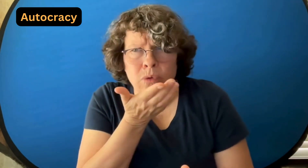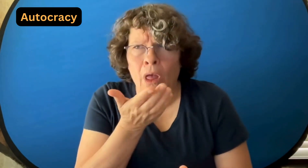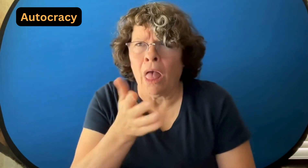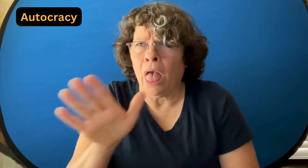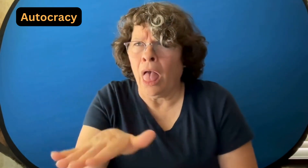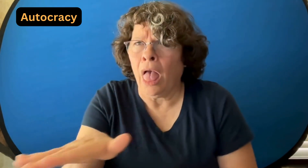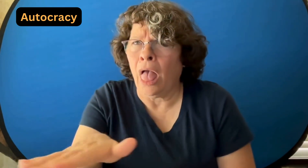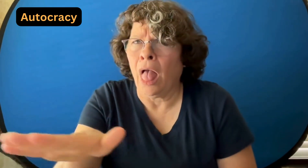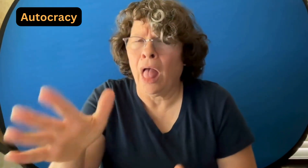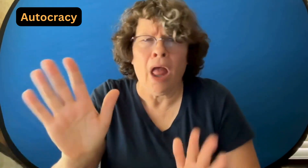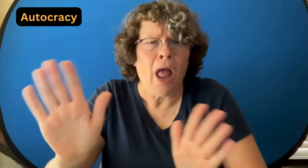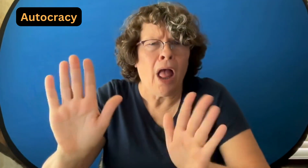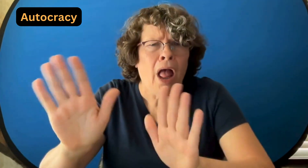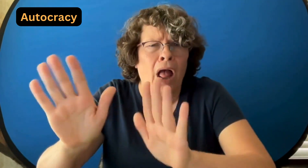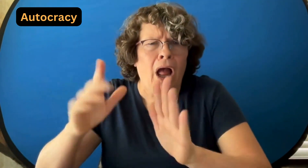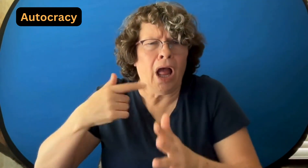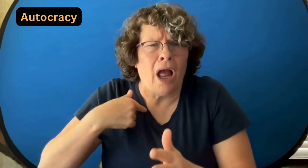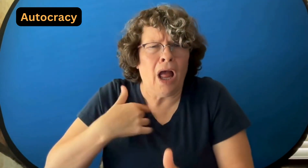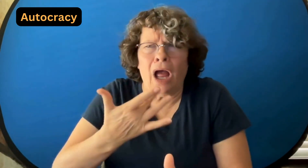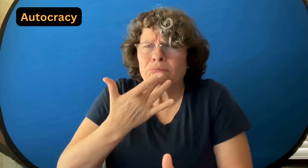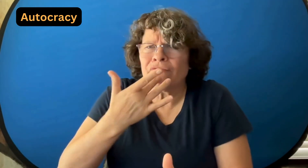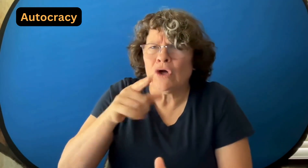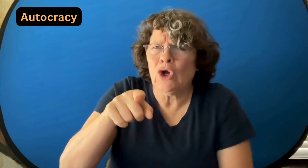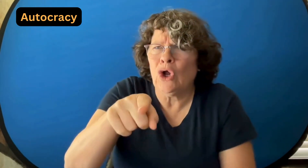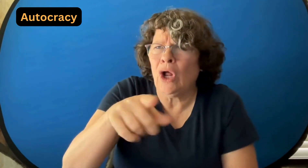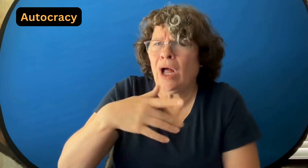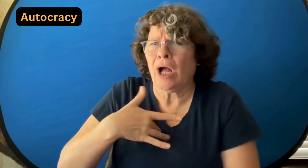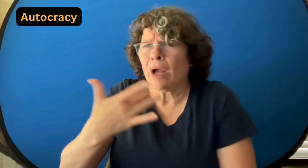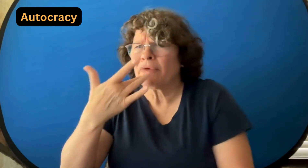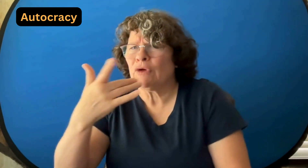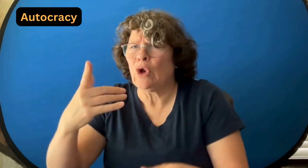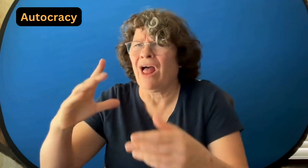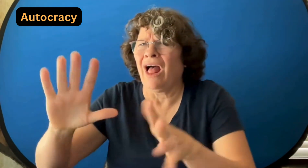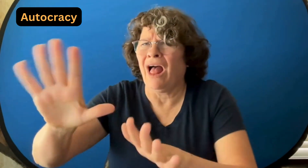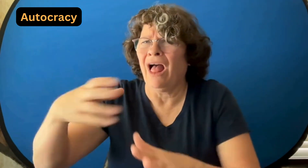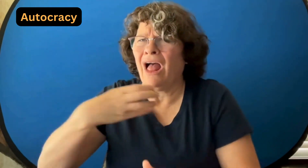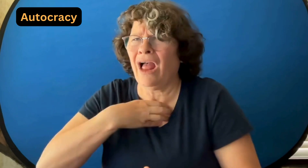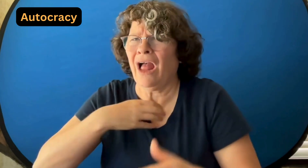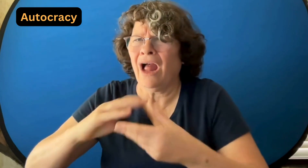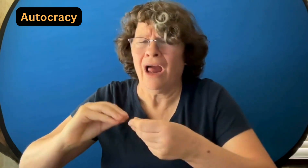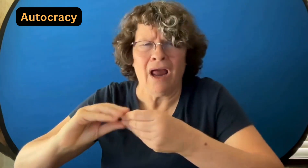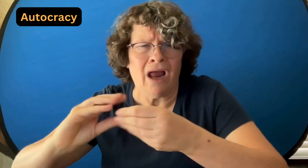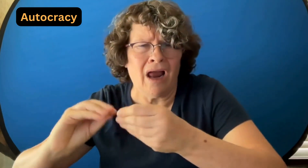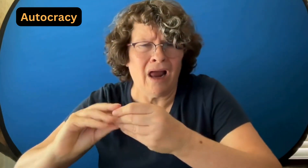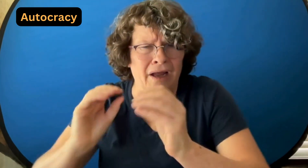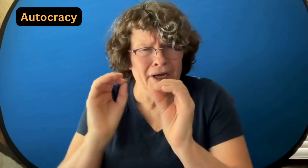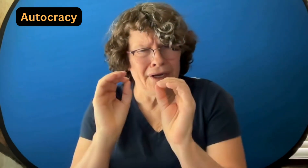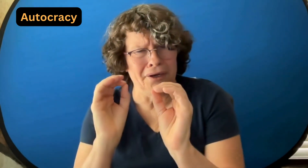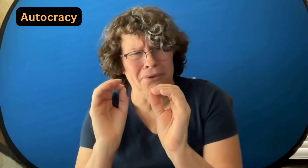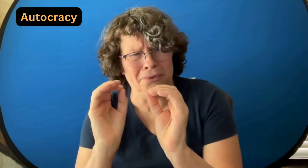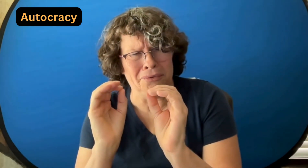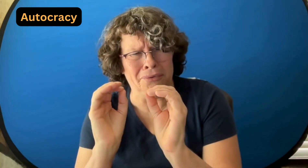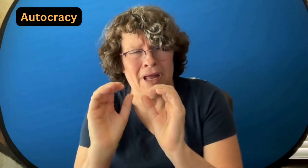You wouldn't have any choice or say in what services you get